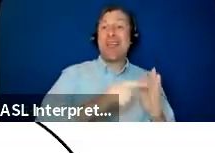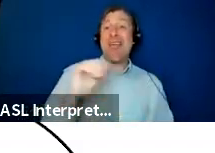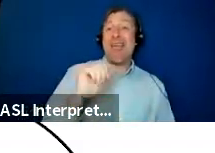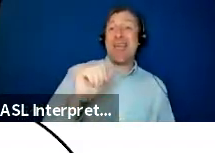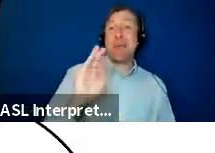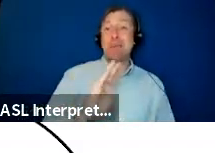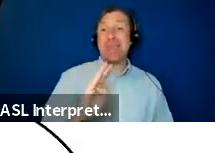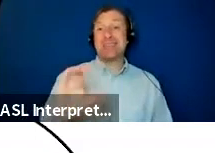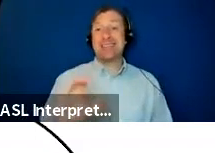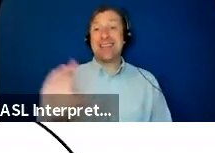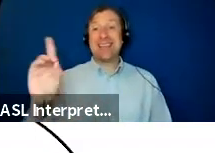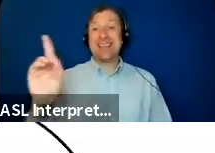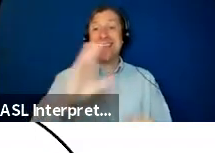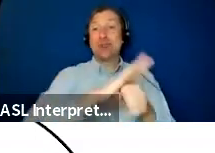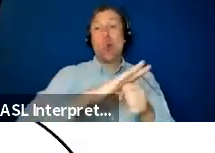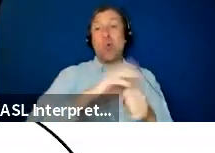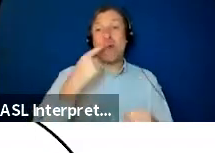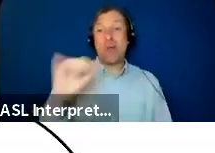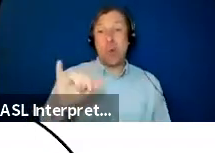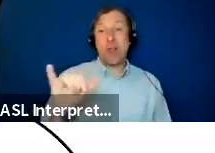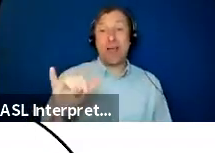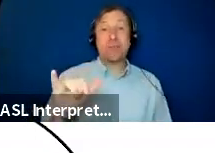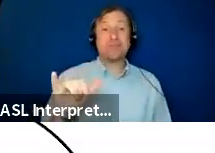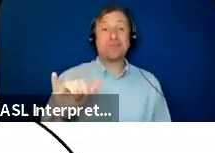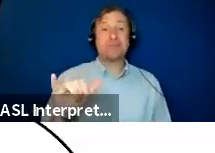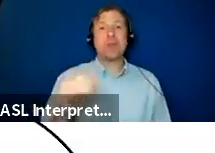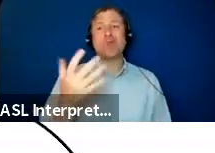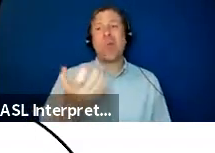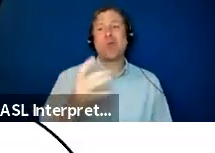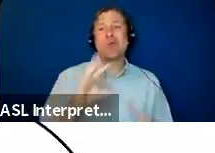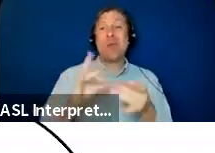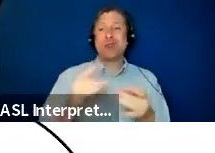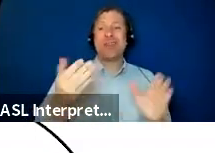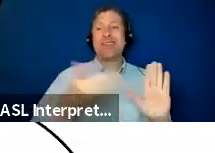We're going to talk about what each one is for a moment. I do just want to note, this is just a sample, of course.